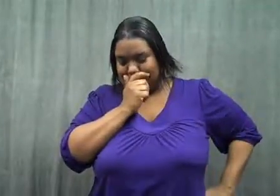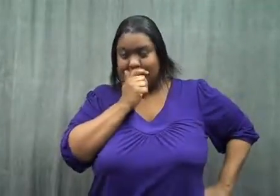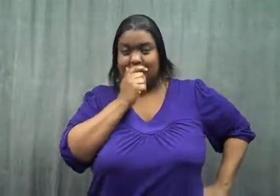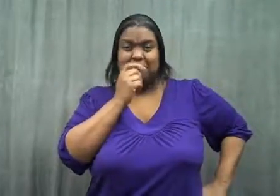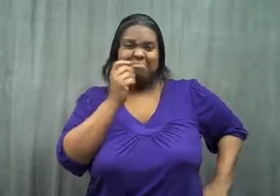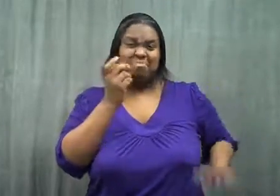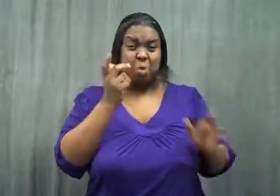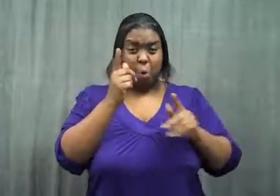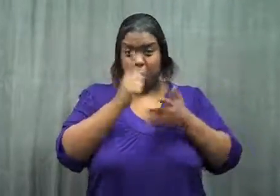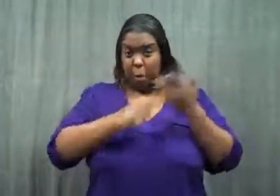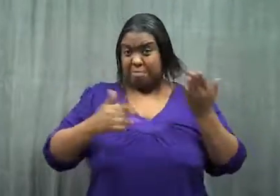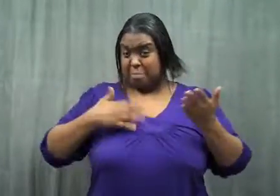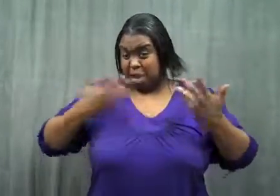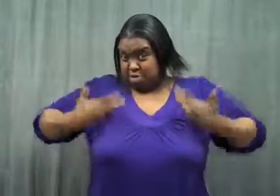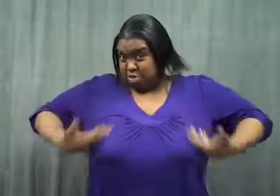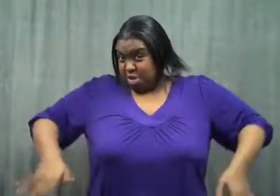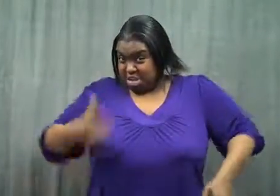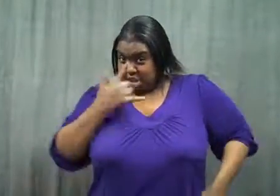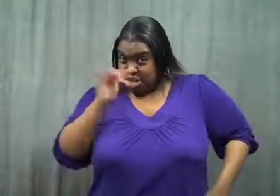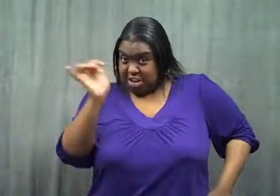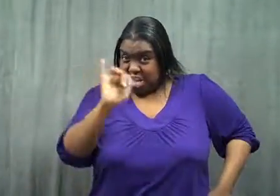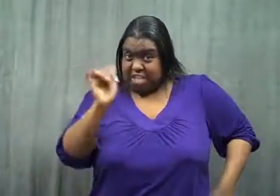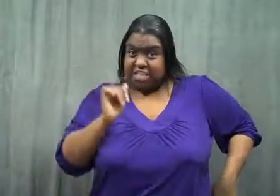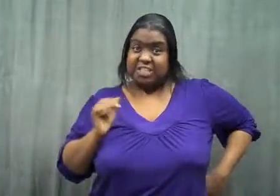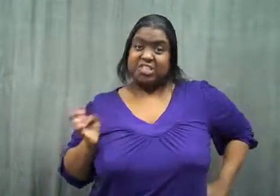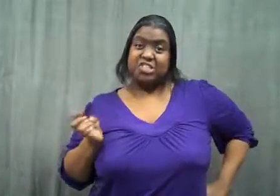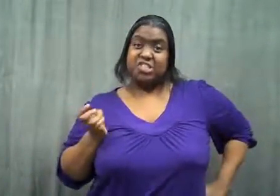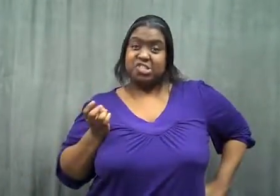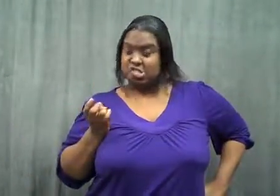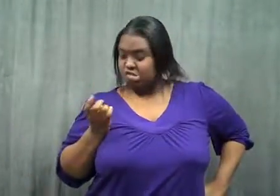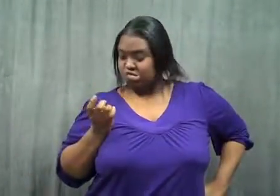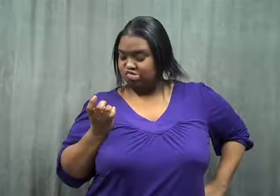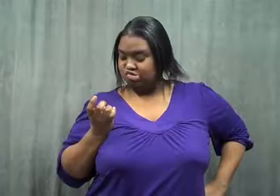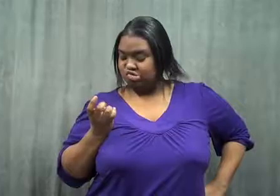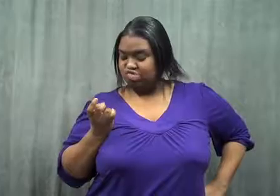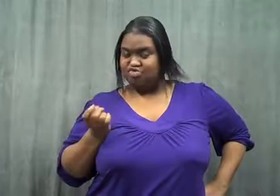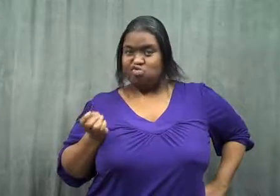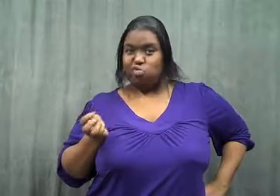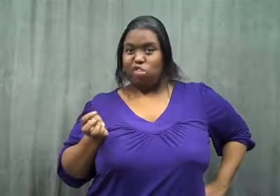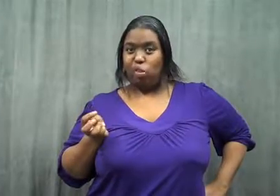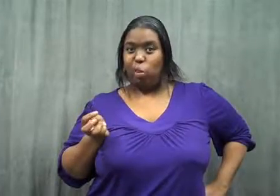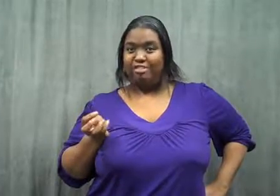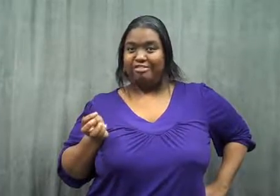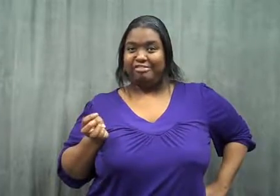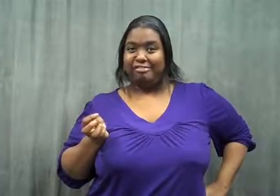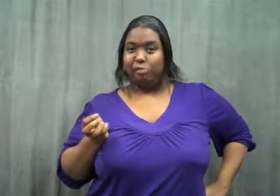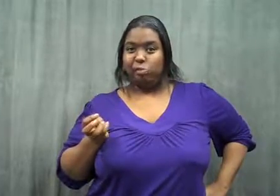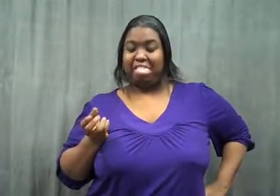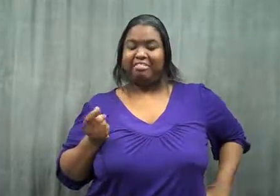Know what my dress looked like?